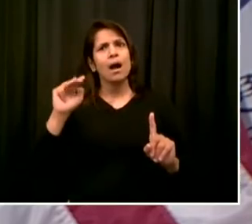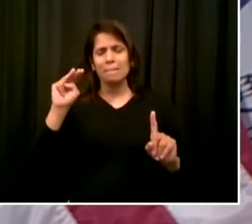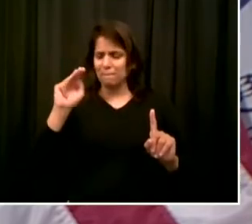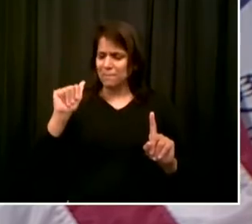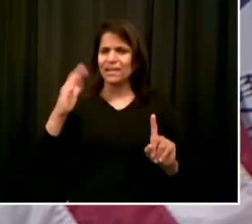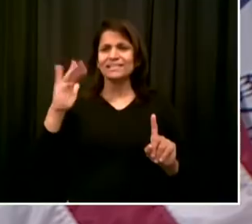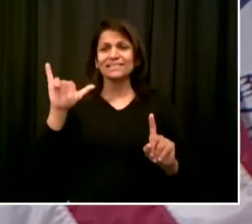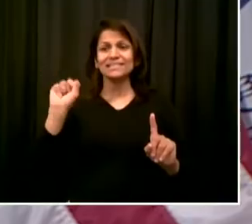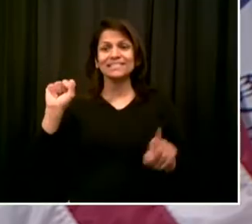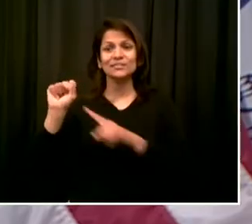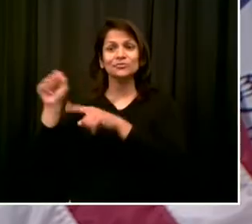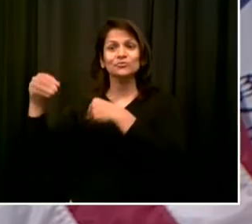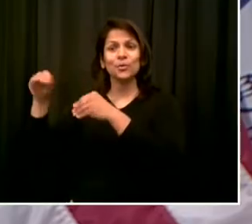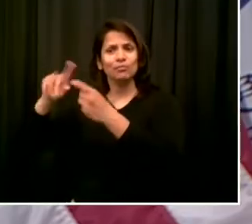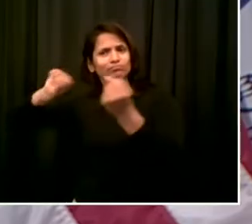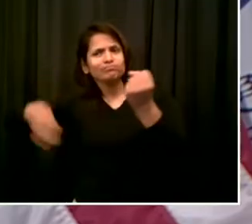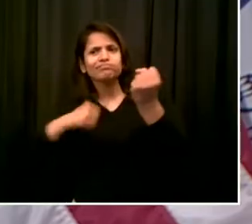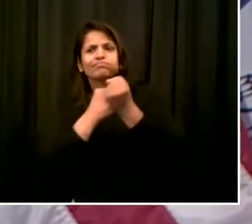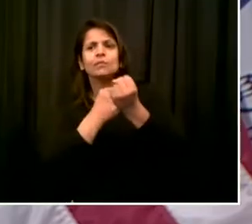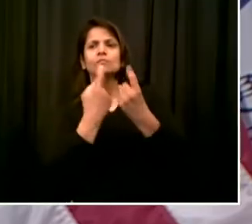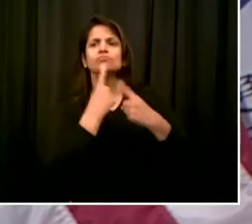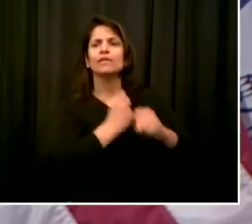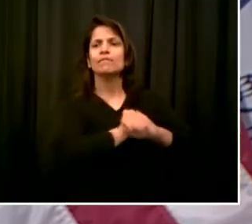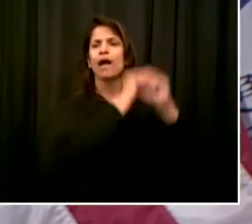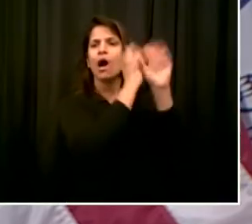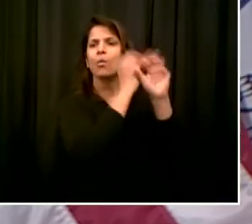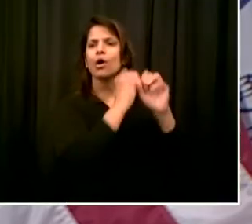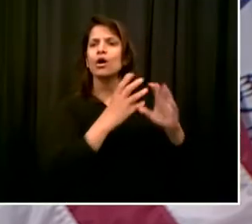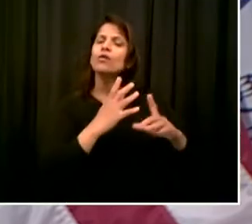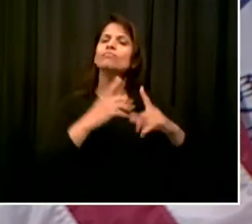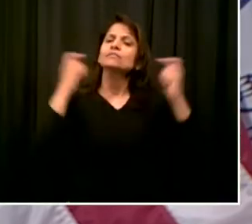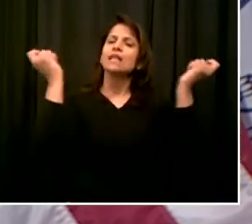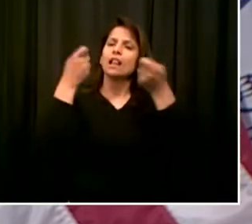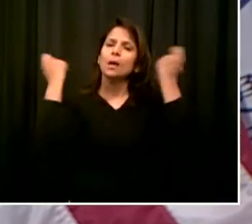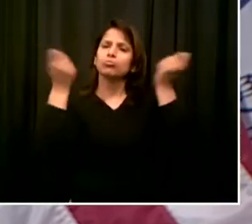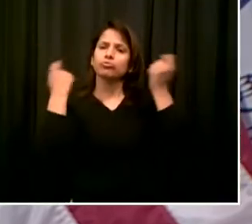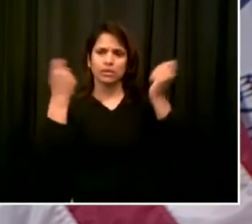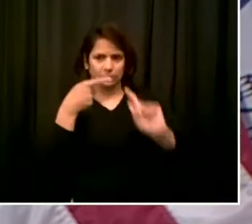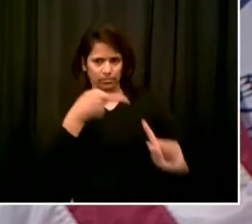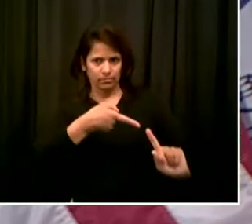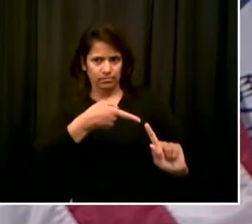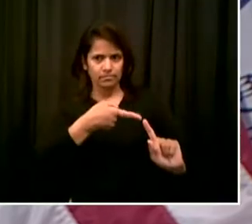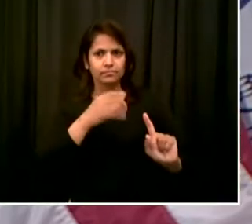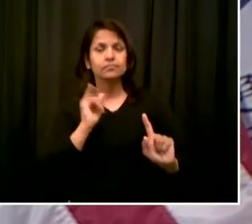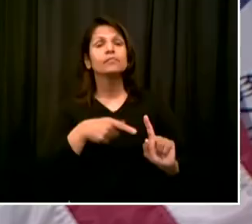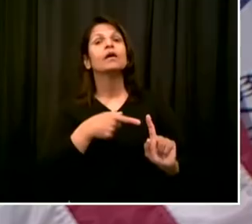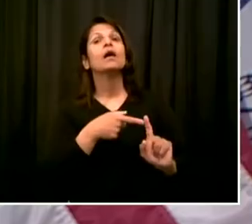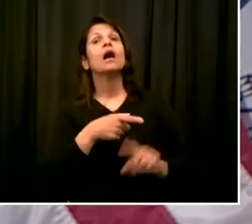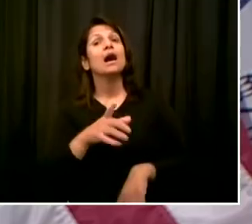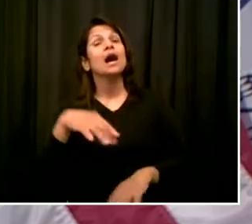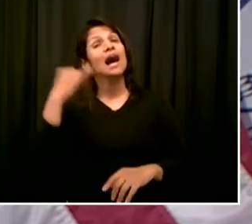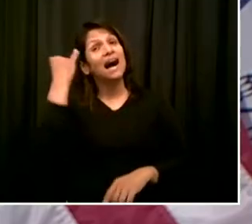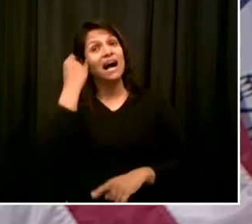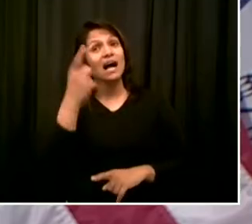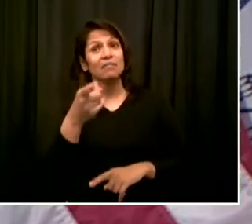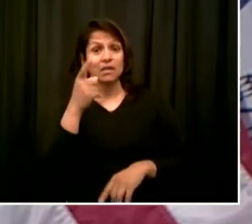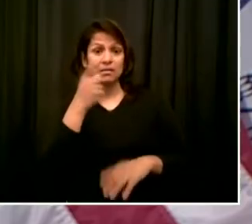START TONIGHT. EVEN THE FACT THAT IT UNDERSTAND ITS IORMPTANCE FOR MACY'S AND NEW YK ORCIY TTO